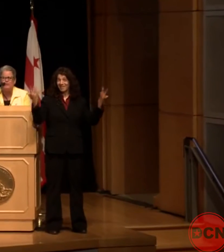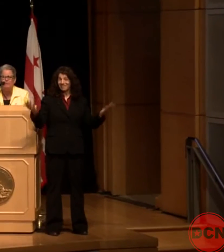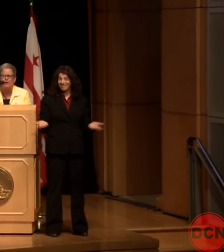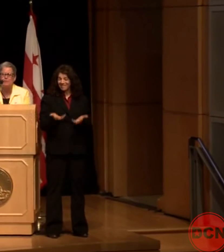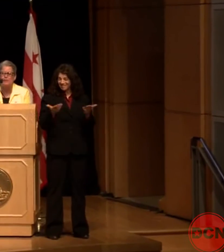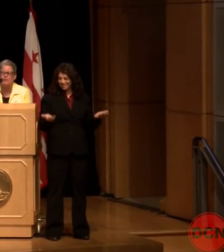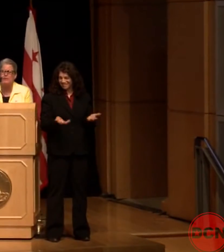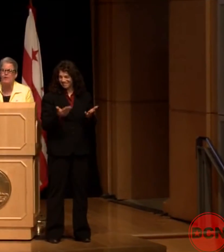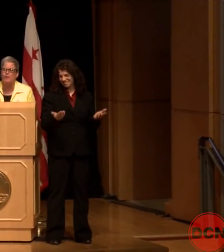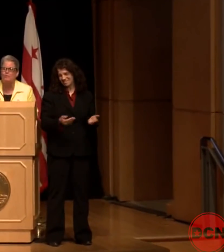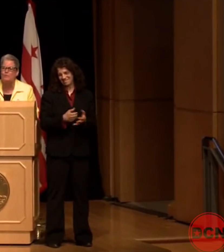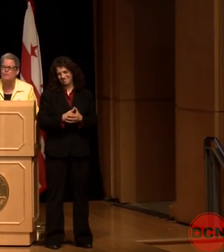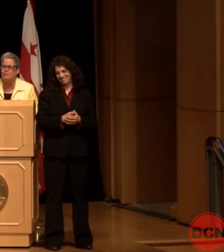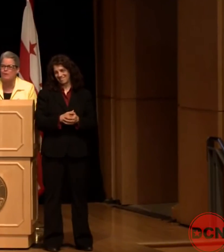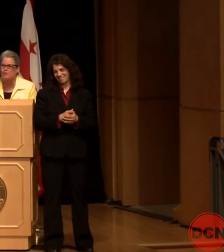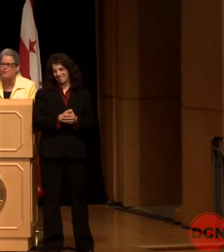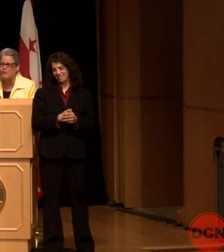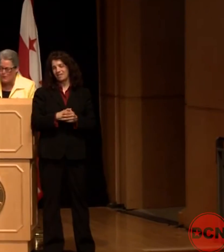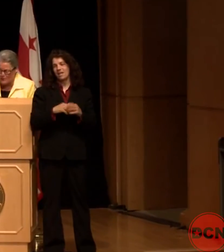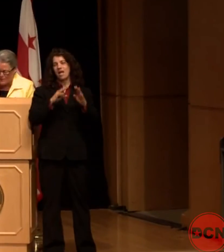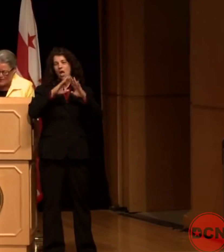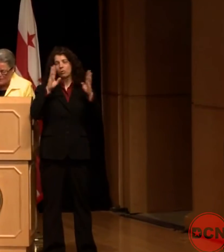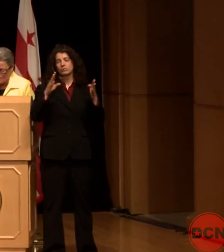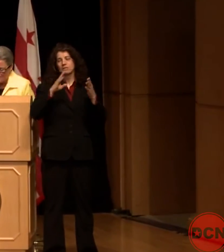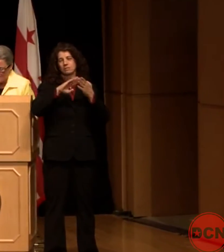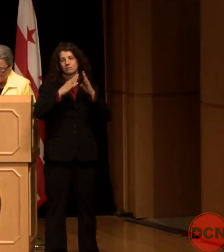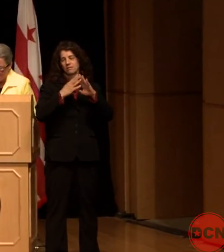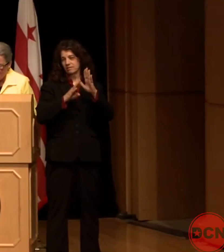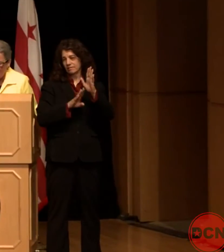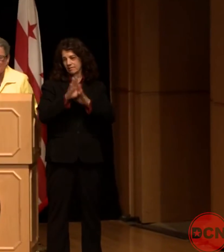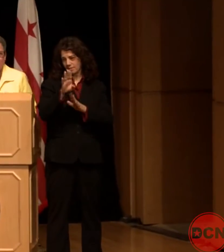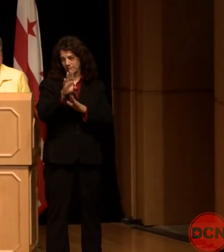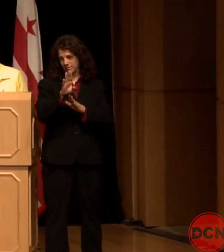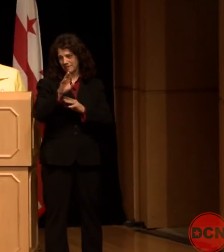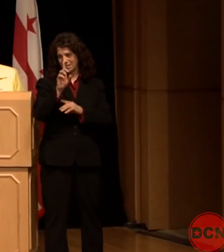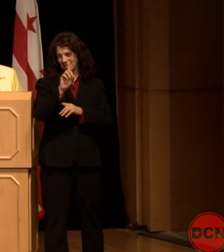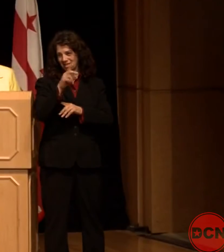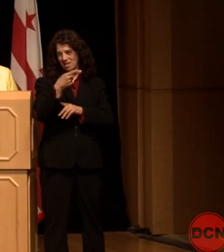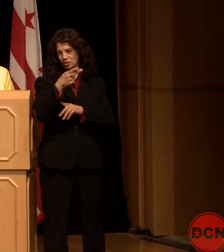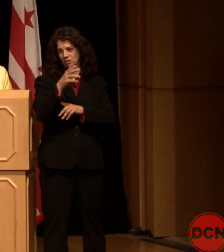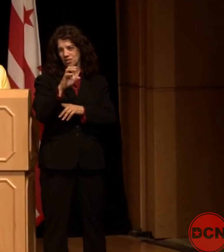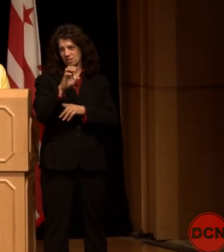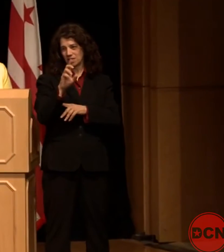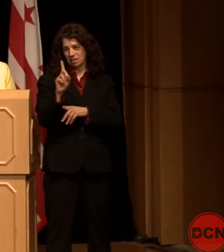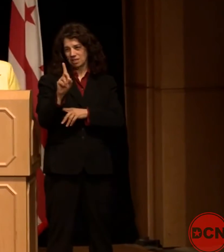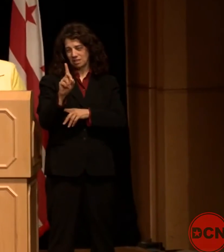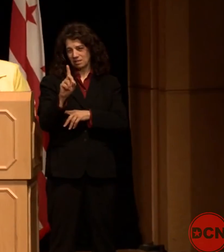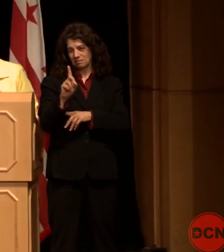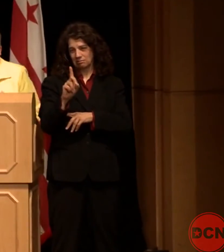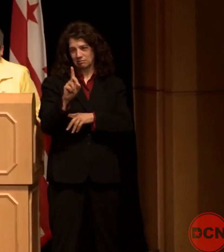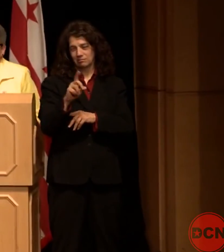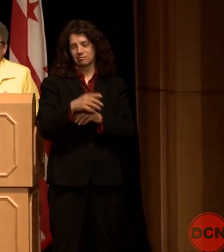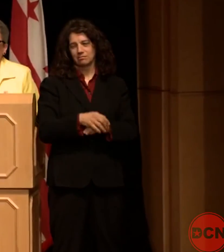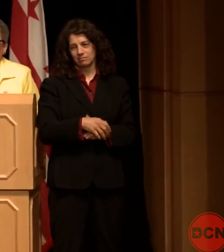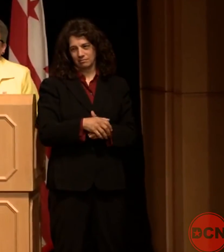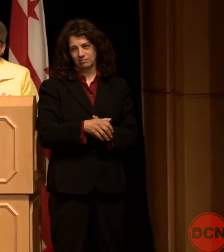DEVELOPMENT OR AS ALL OF YOU AFFECTIONATELY CALL US DHCD AND IT IS GREAT TO BE HERE FOR DMPED'S MARCH MADNESS.